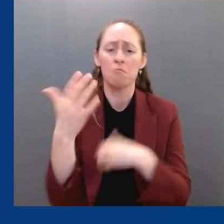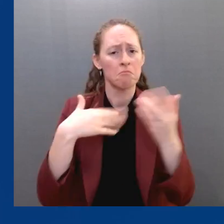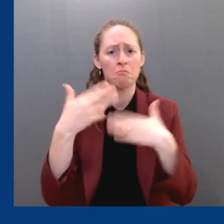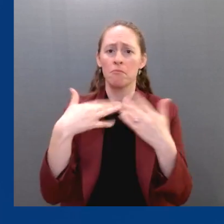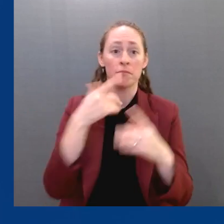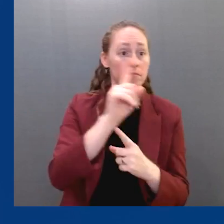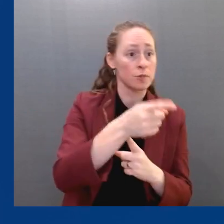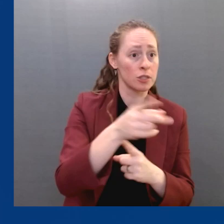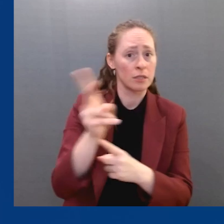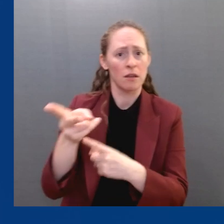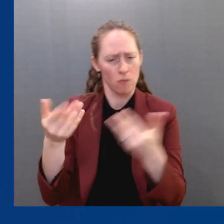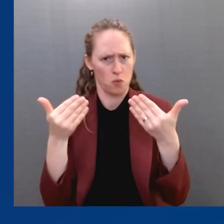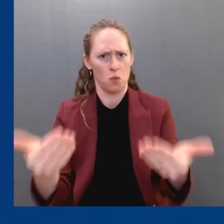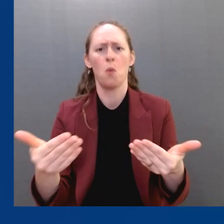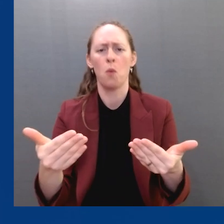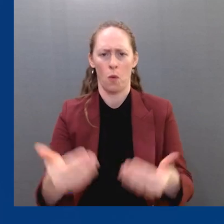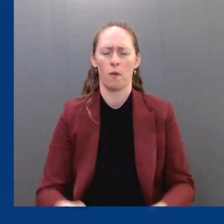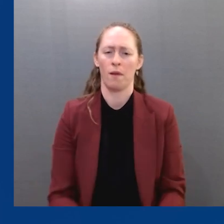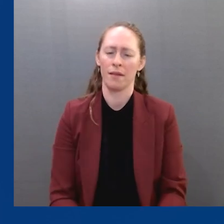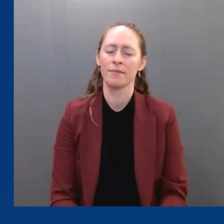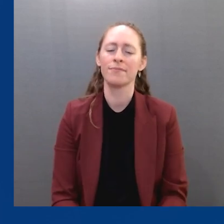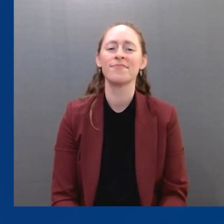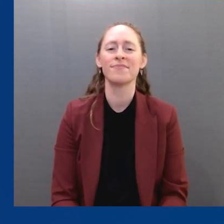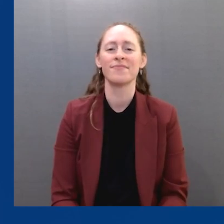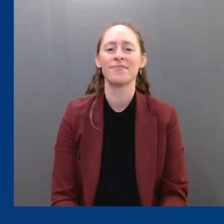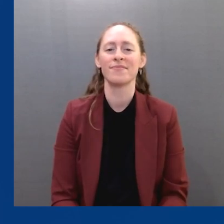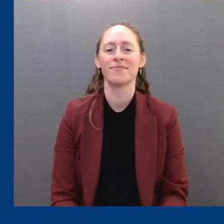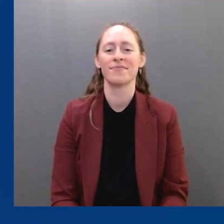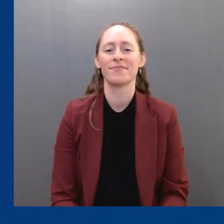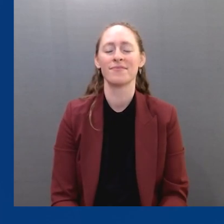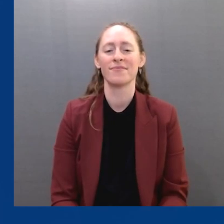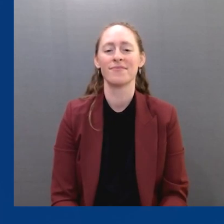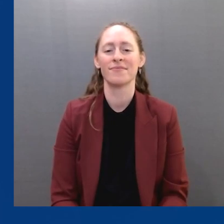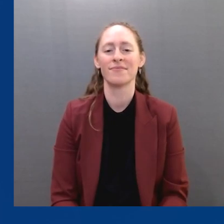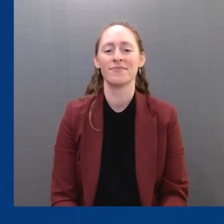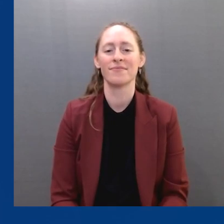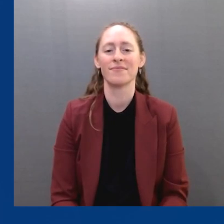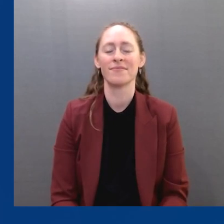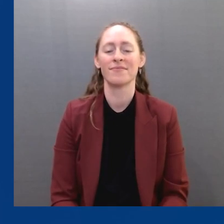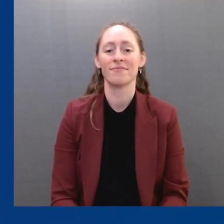Wherever you are in your vaccination schedule, if you have not gotten a vaccine shot this year,